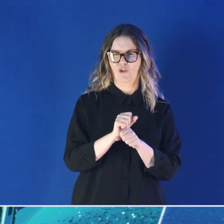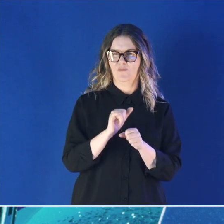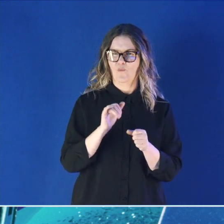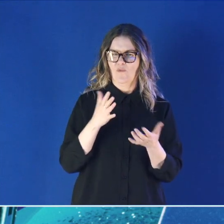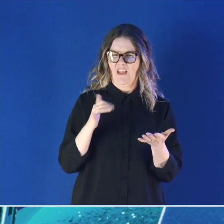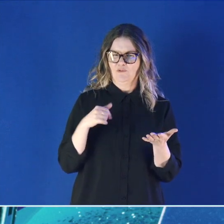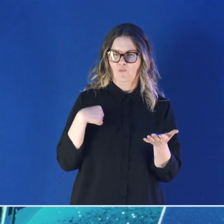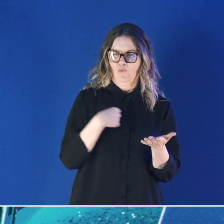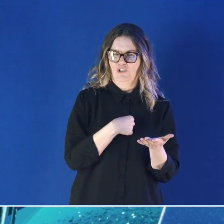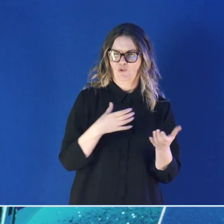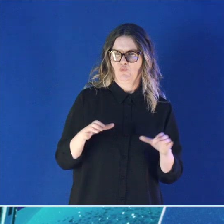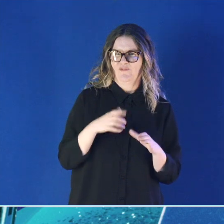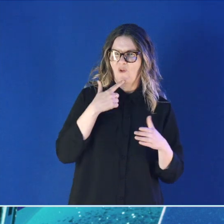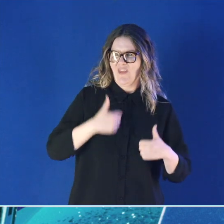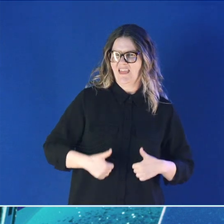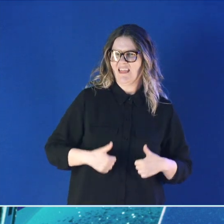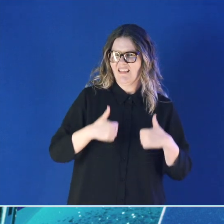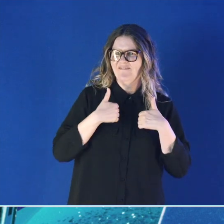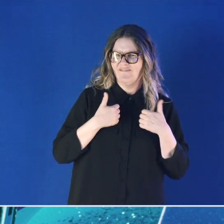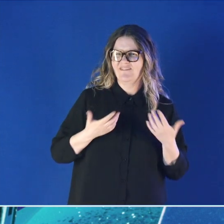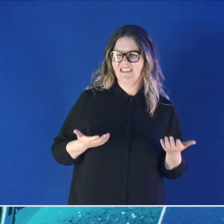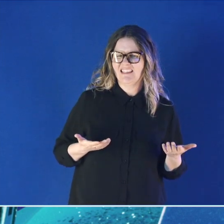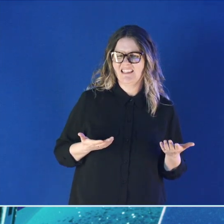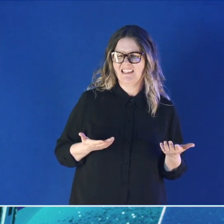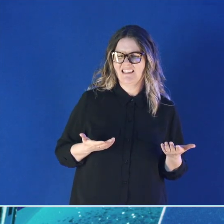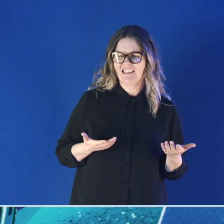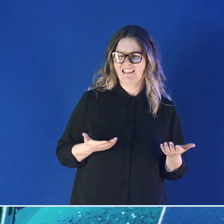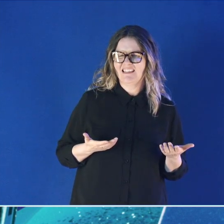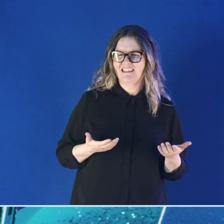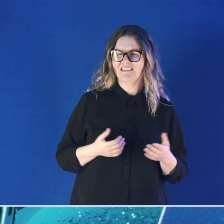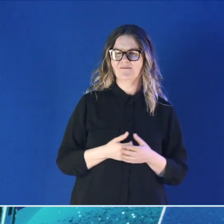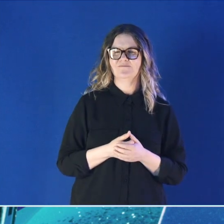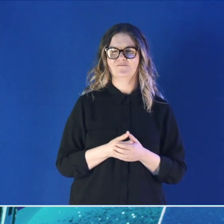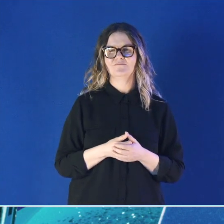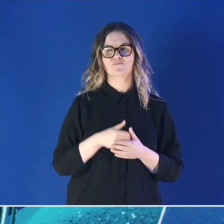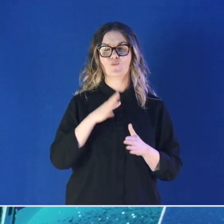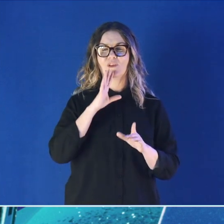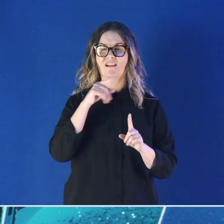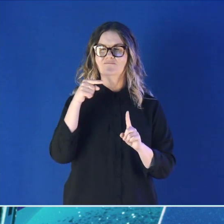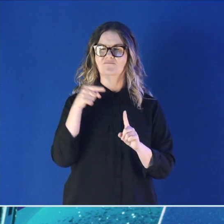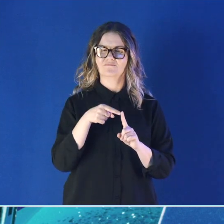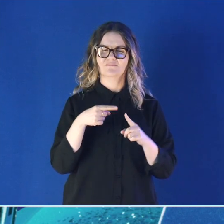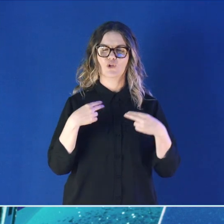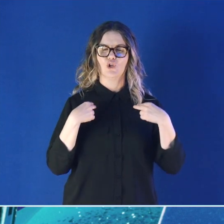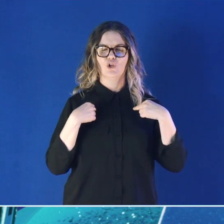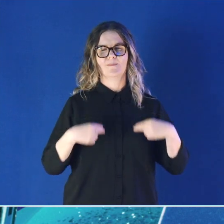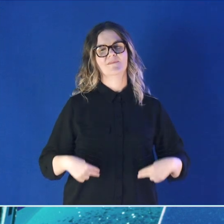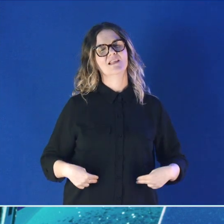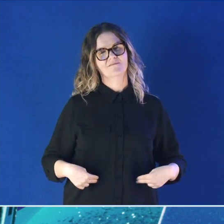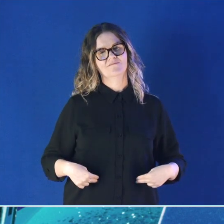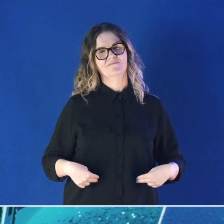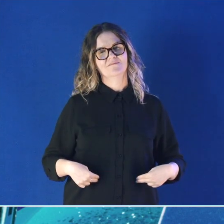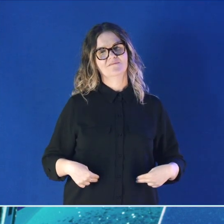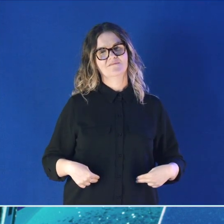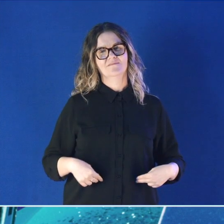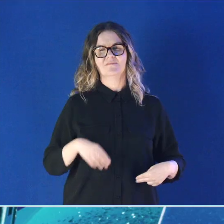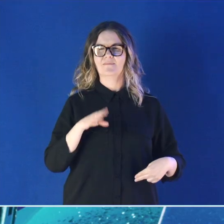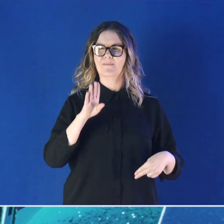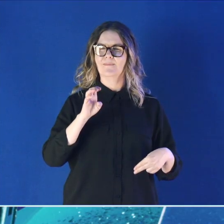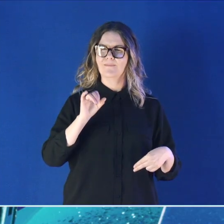It started out, I think someone said human, being human and the human connection. And it's just -- think